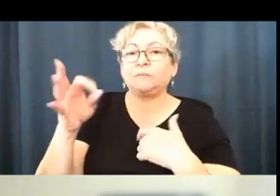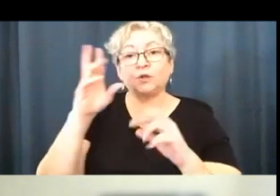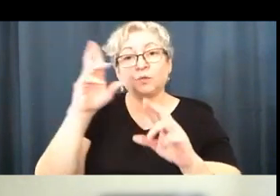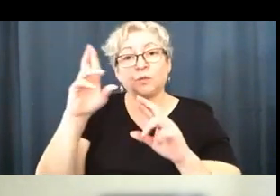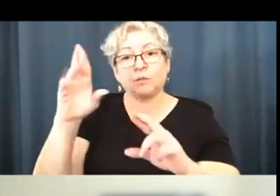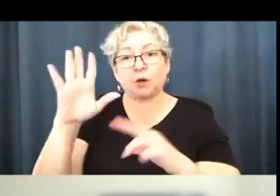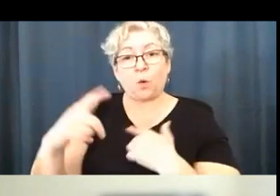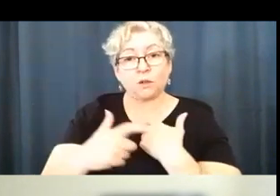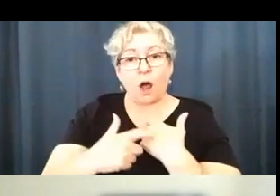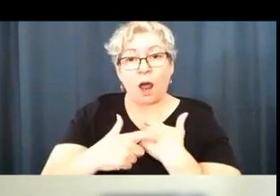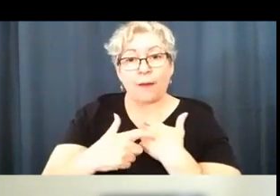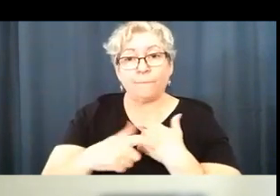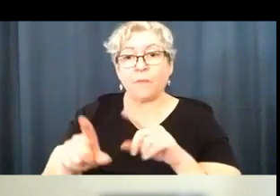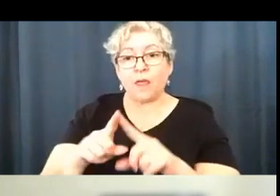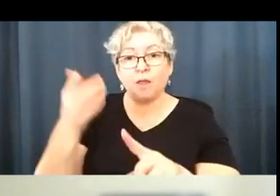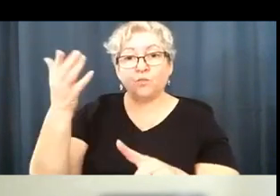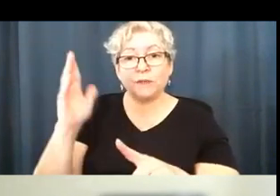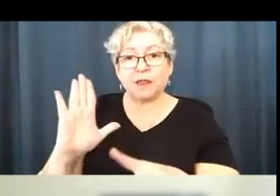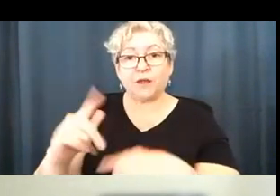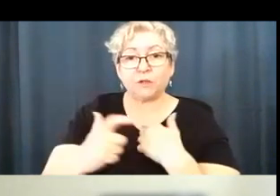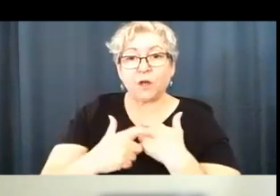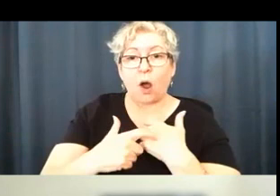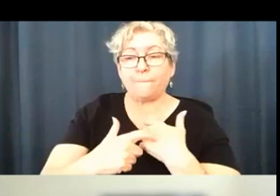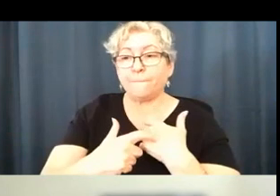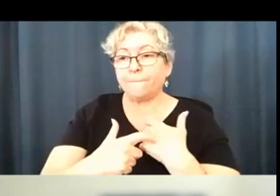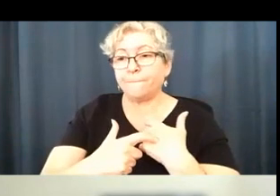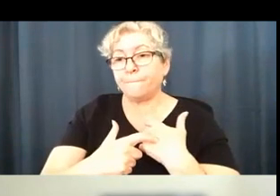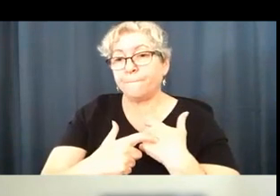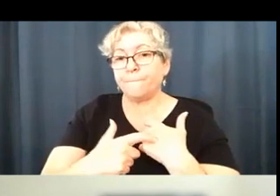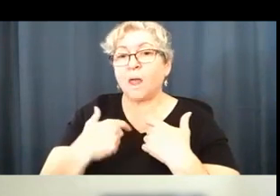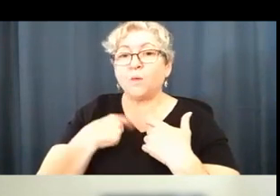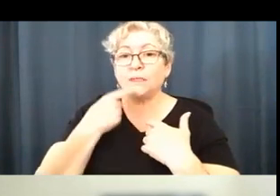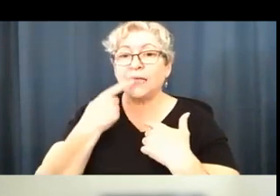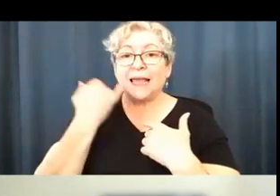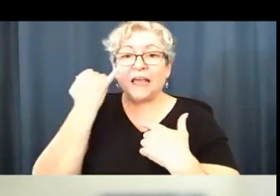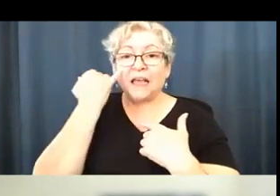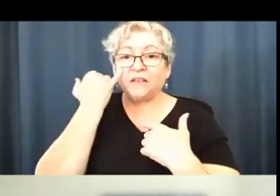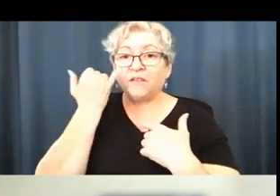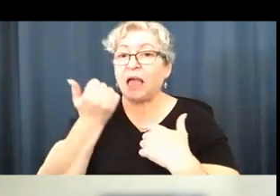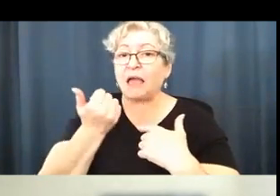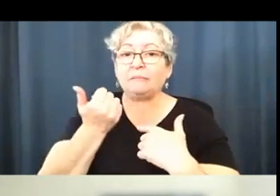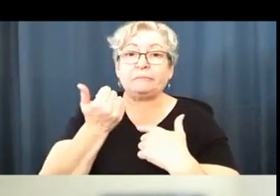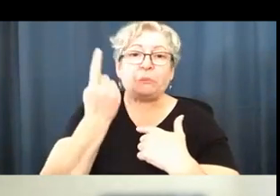as well as the presenters time. I would say if there are one or two short questions,